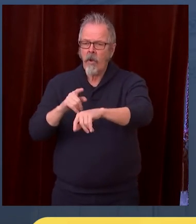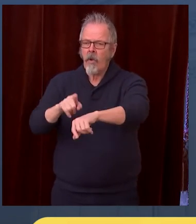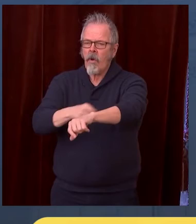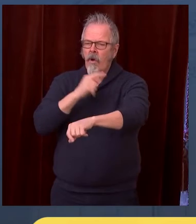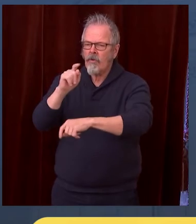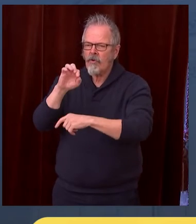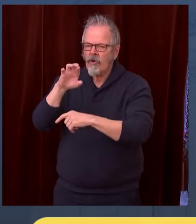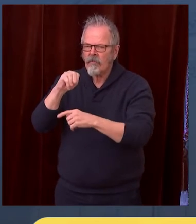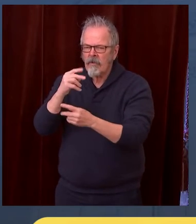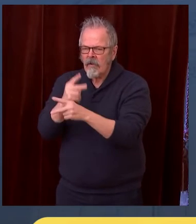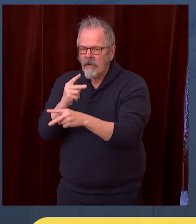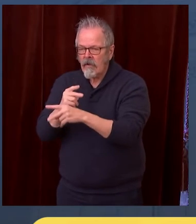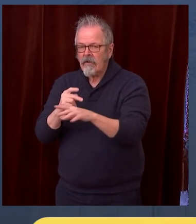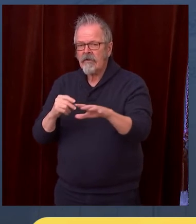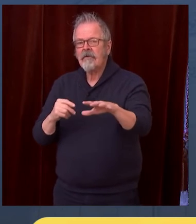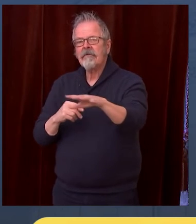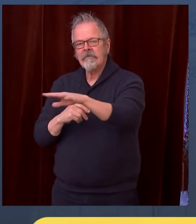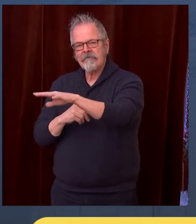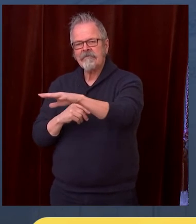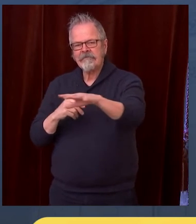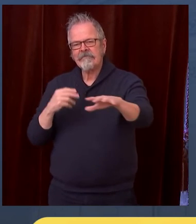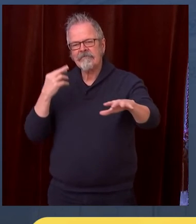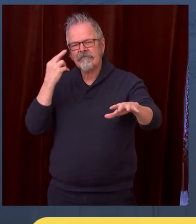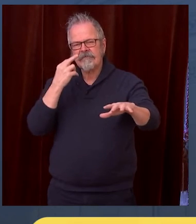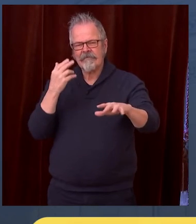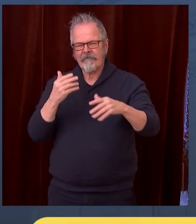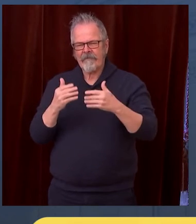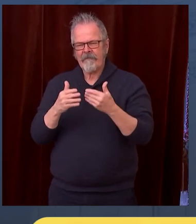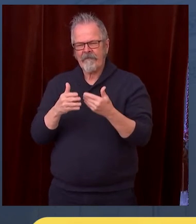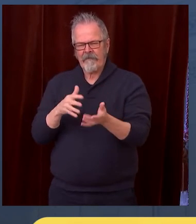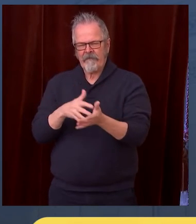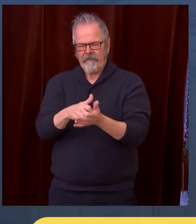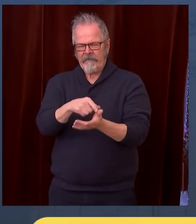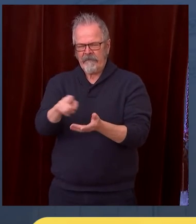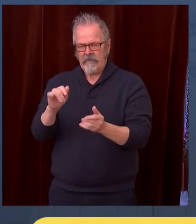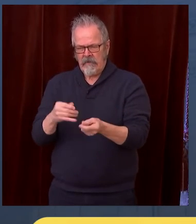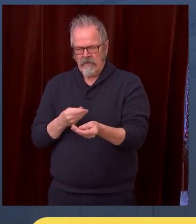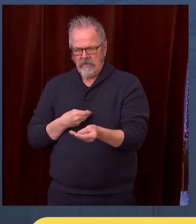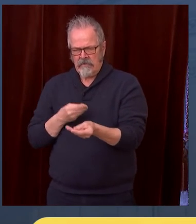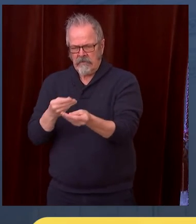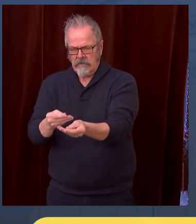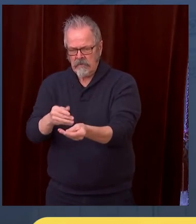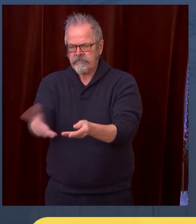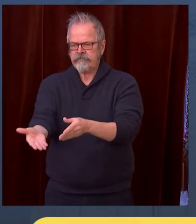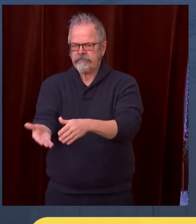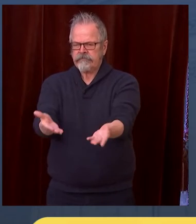together and have a lot of vulnerable people who are associated with healthcare delivery systems.